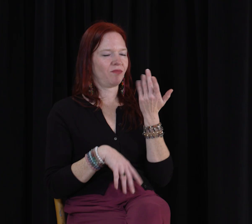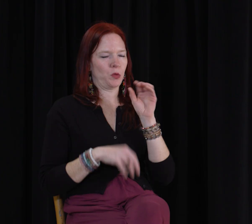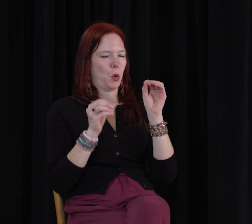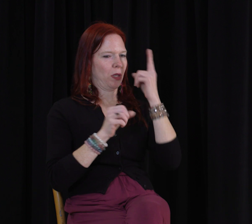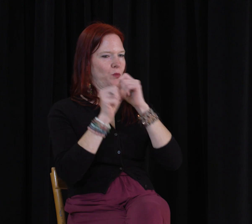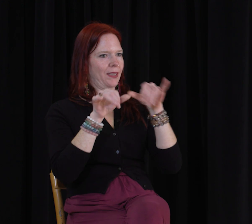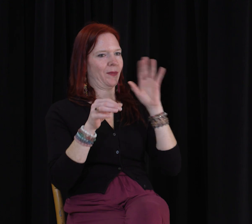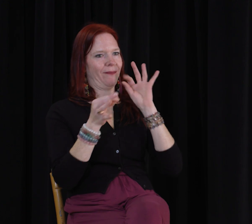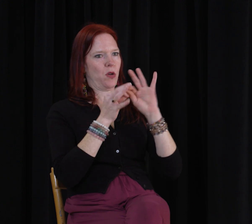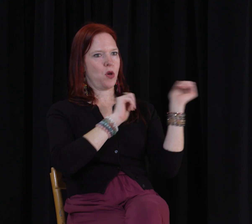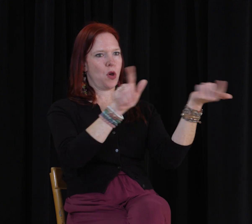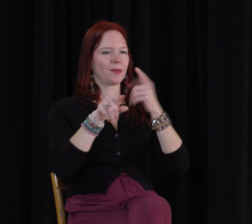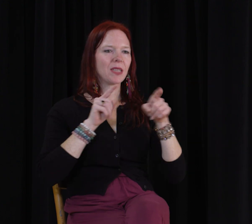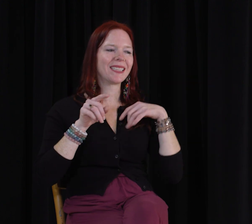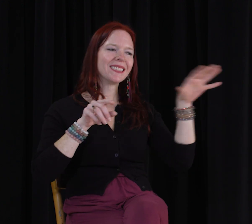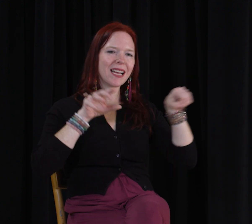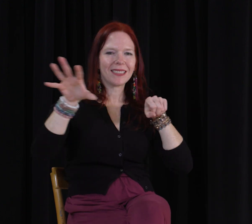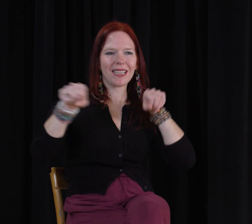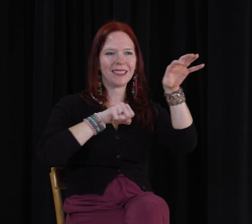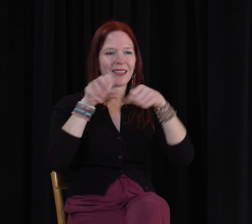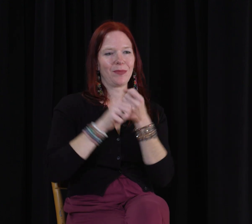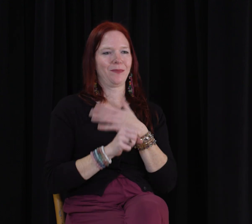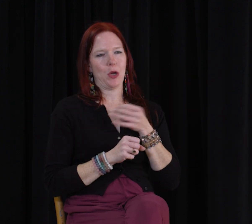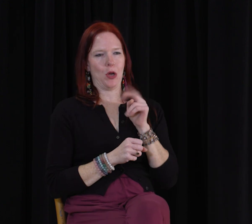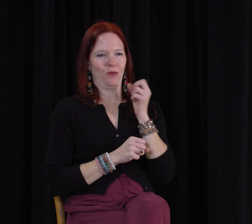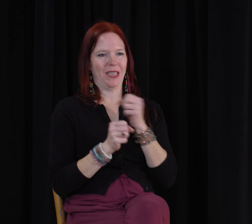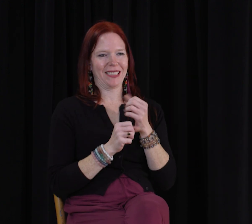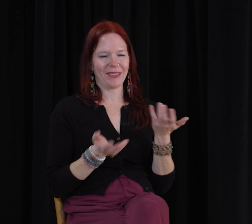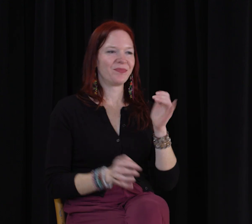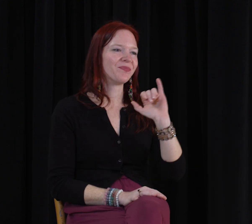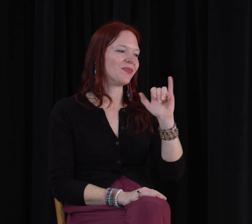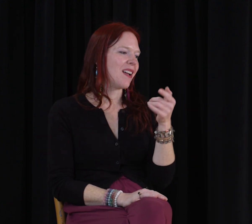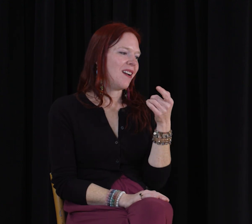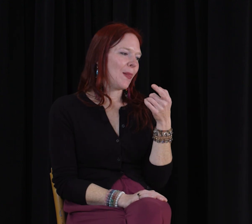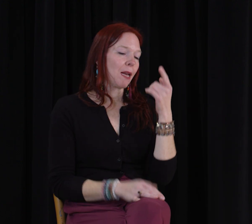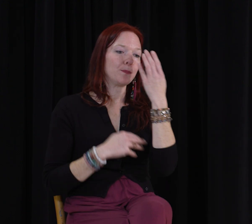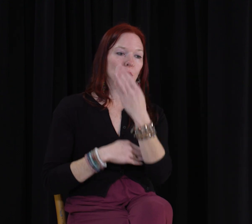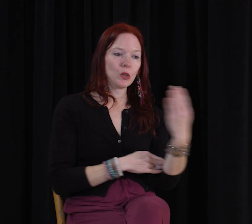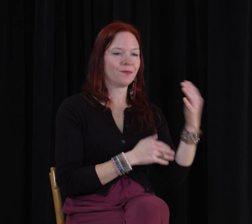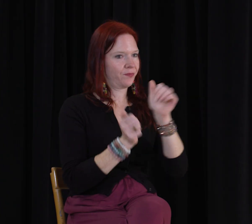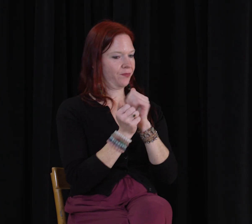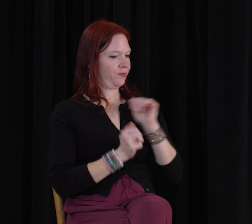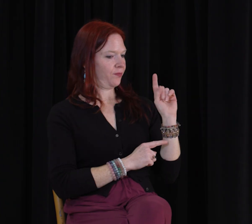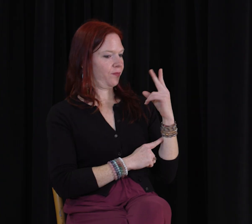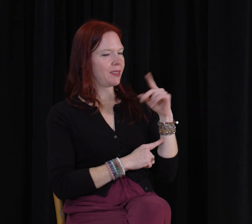There isn’t one strategy that fits everyone, but I take pieces from different strategies out there to make my own. For example... With my ADHD, I require a